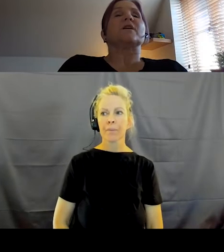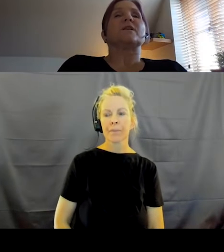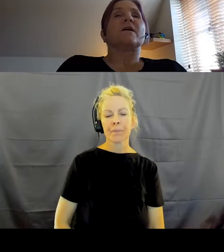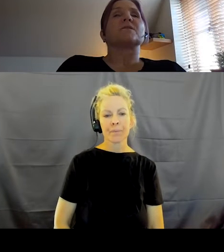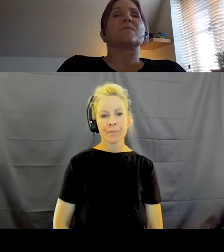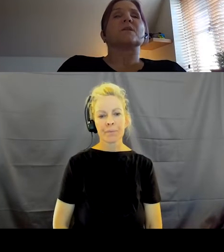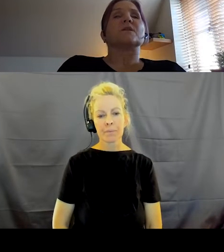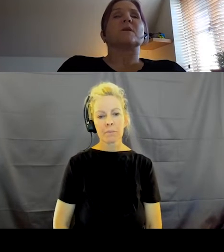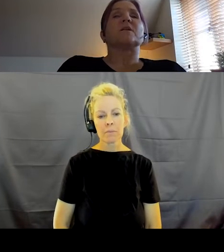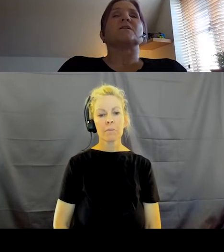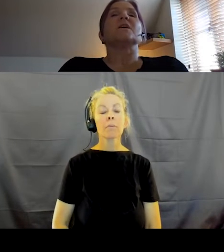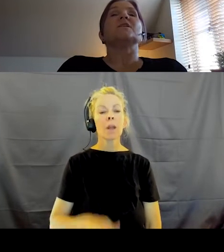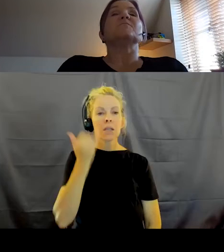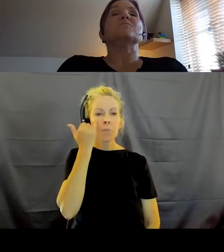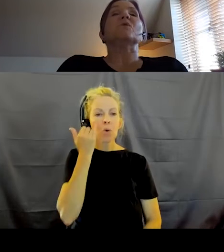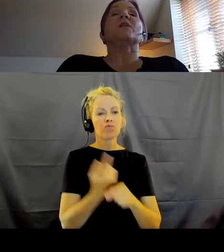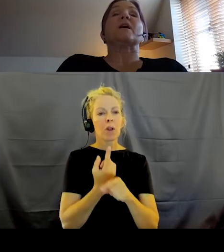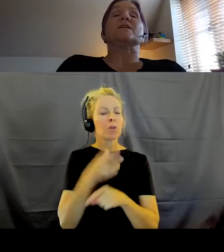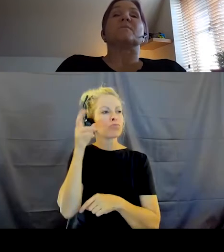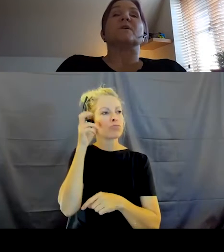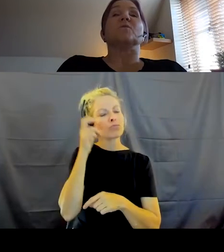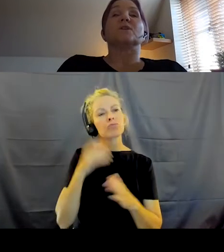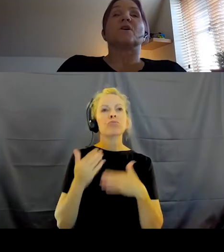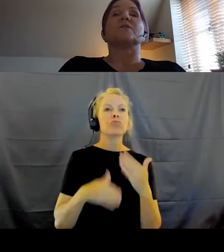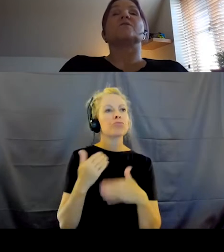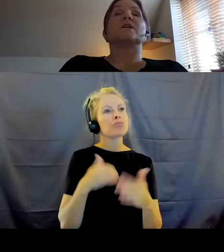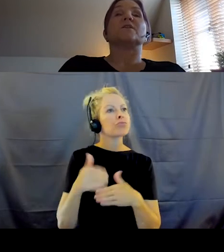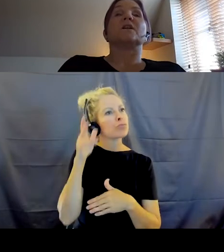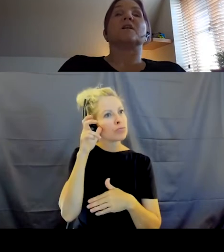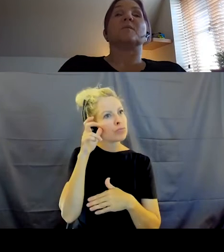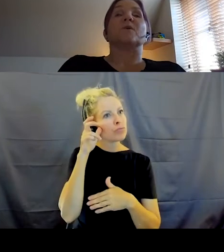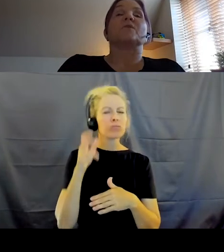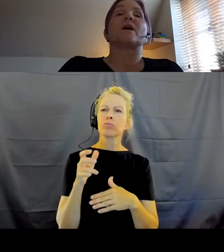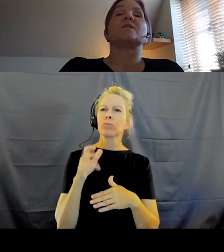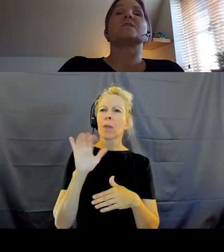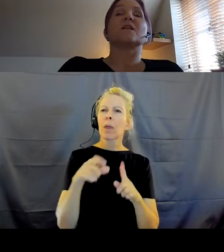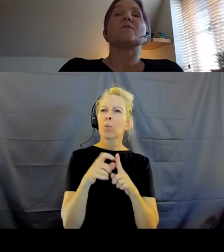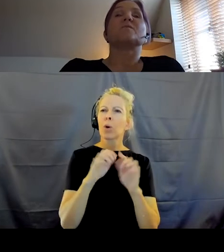for something spelled, it something you want to concentrate on a little bit more, so that slower